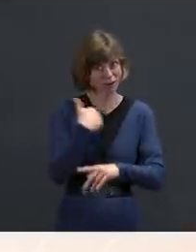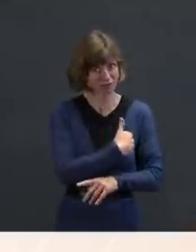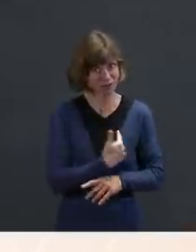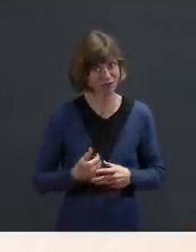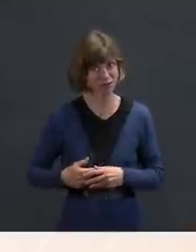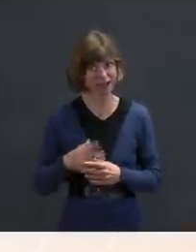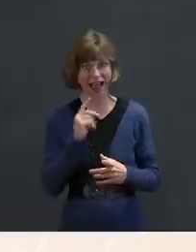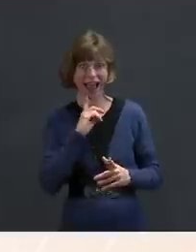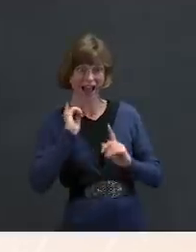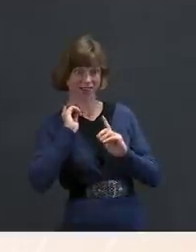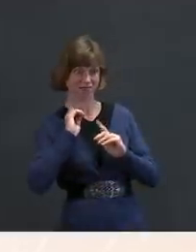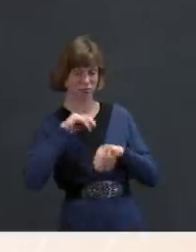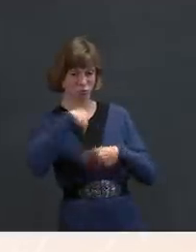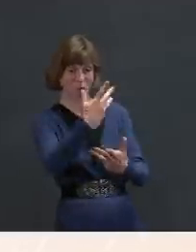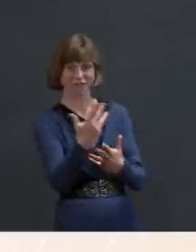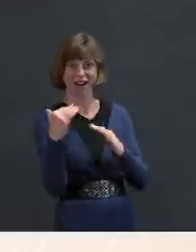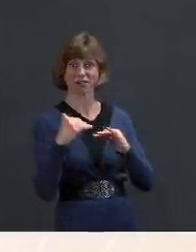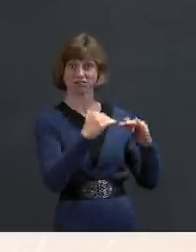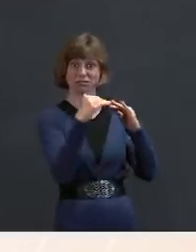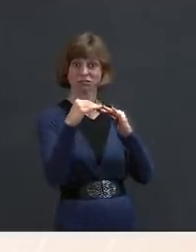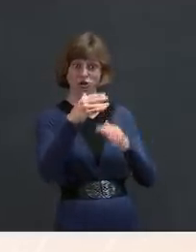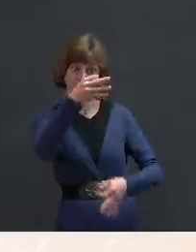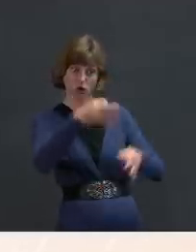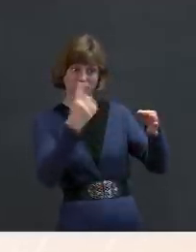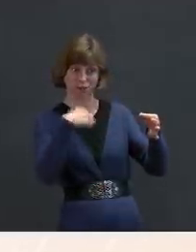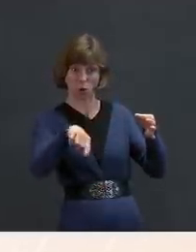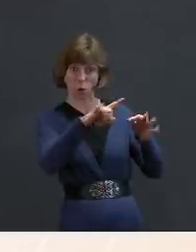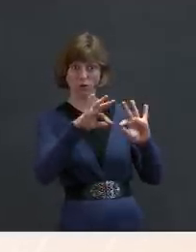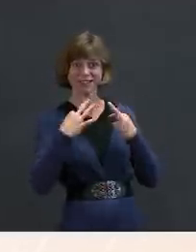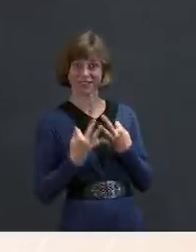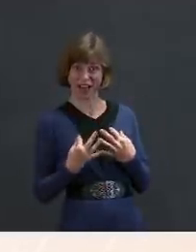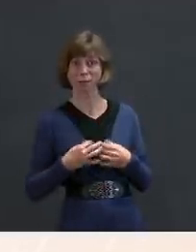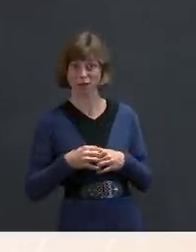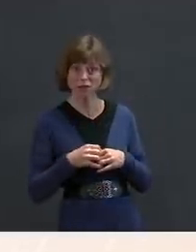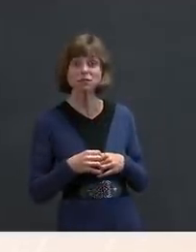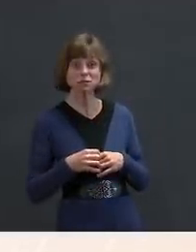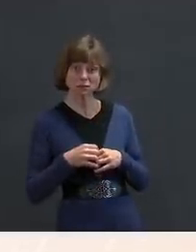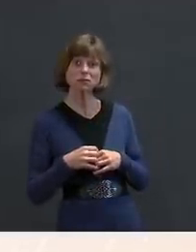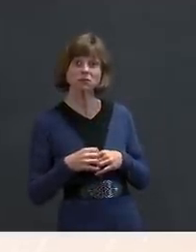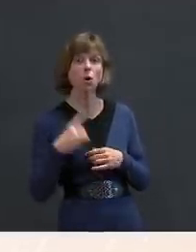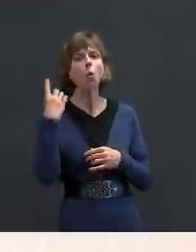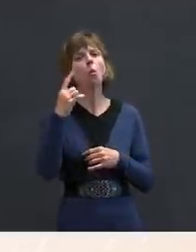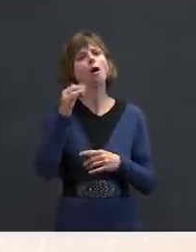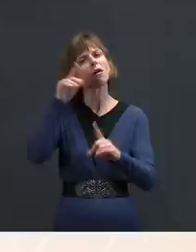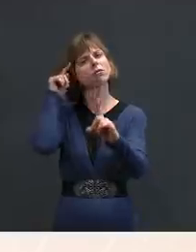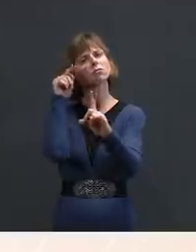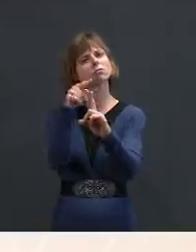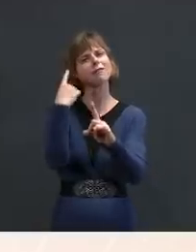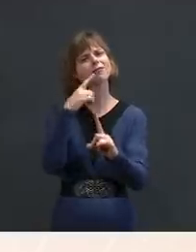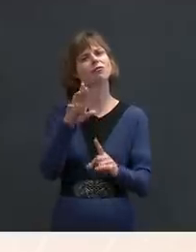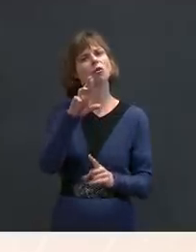One of the tasks of the Reunification Task Force will be, of course, in addition to reuniting those families --